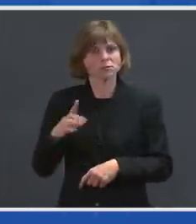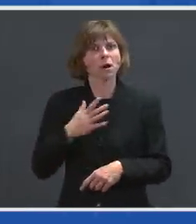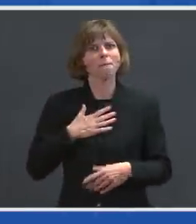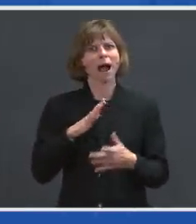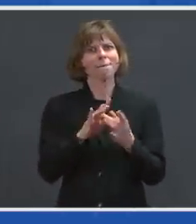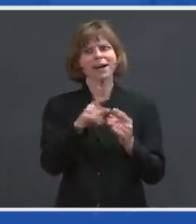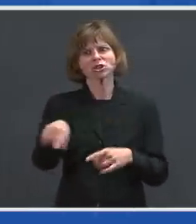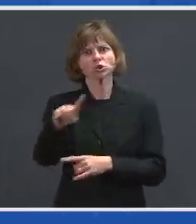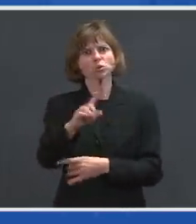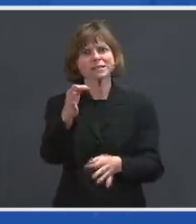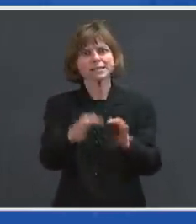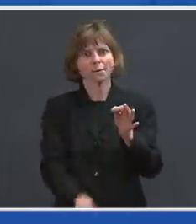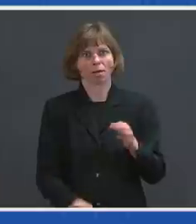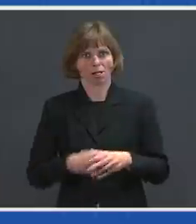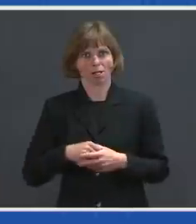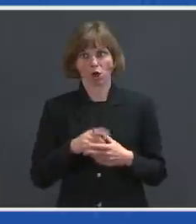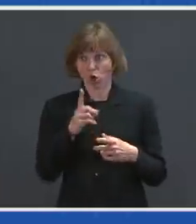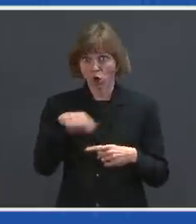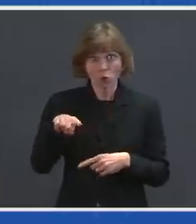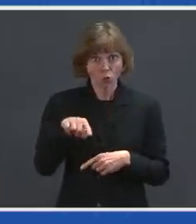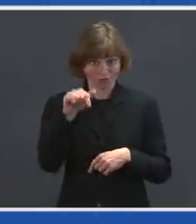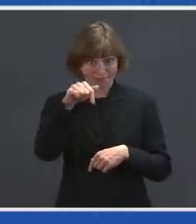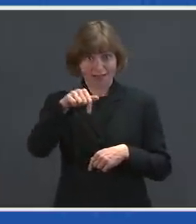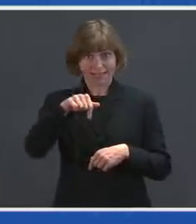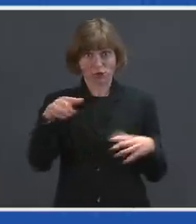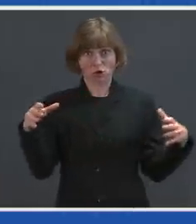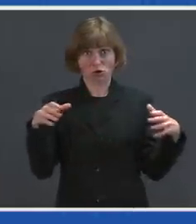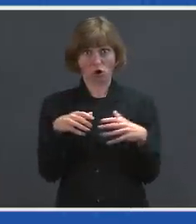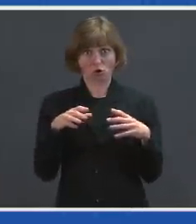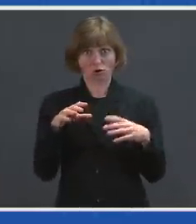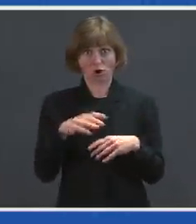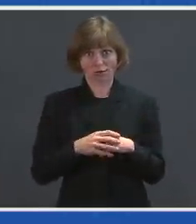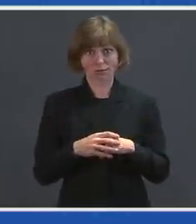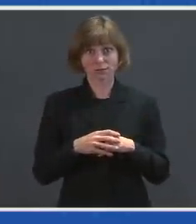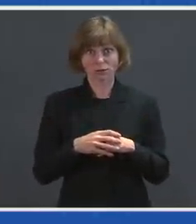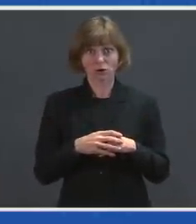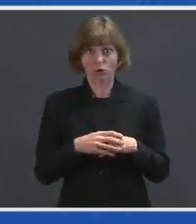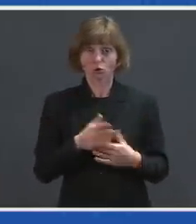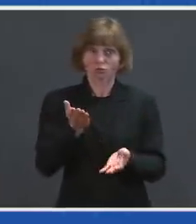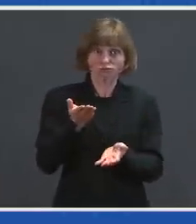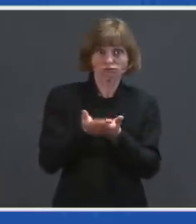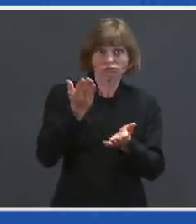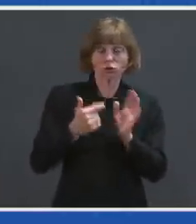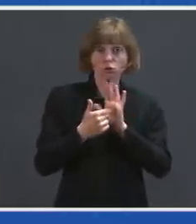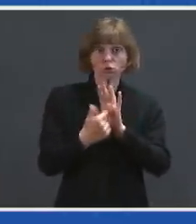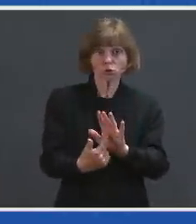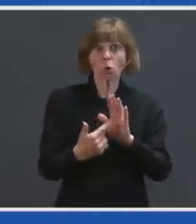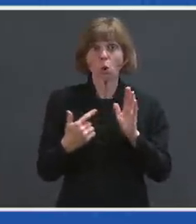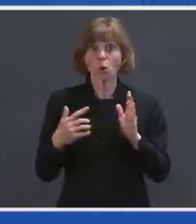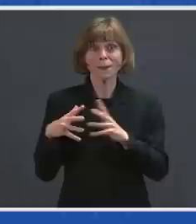You -- you, this caucus, have shown the American people the difference Democratic leadership